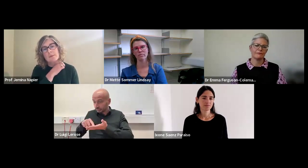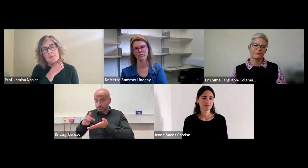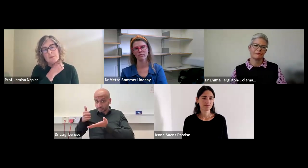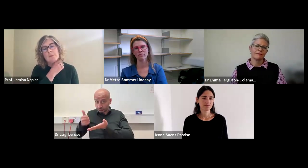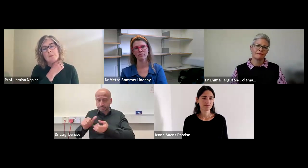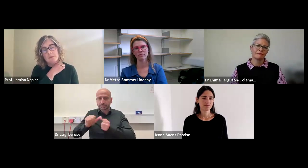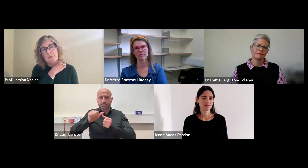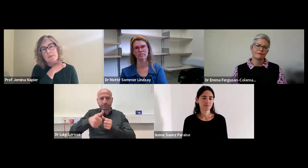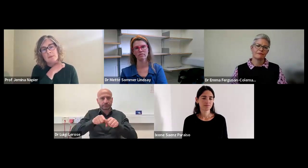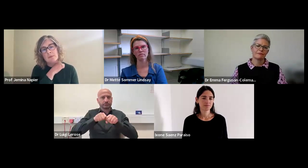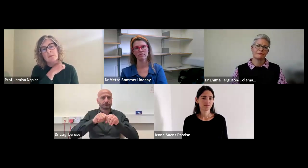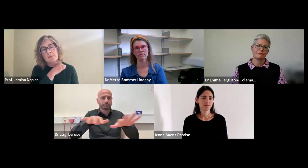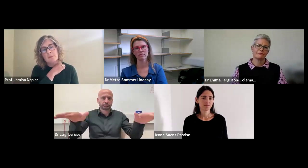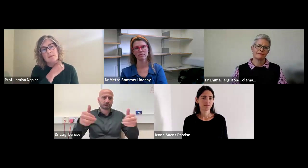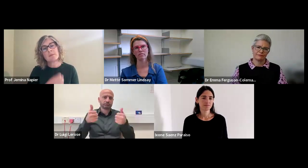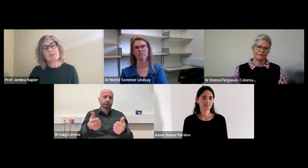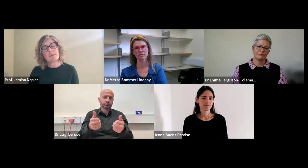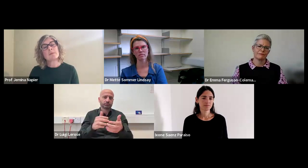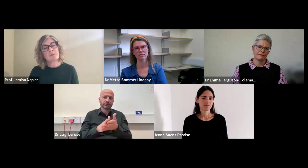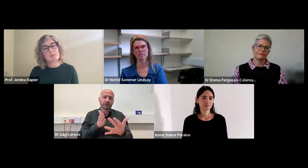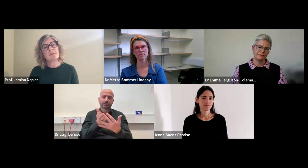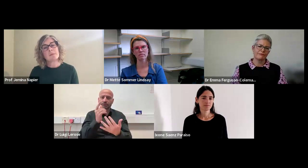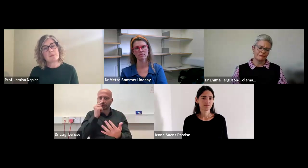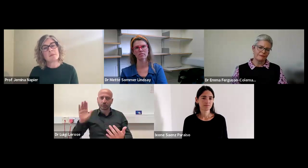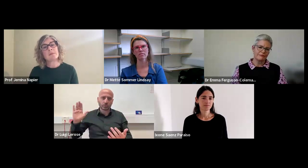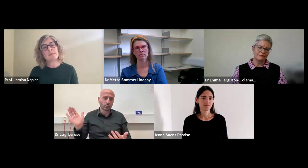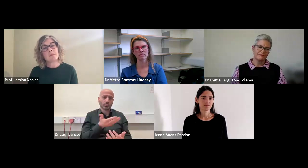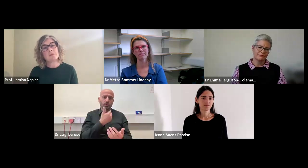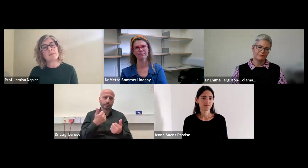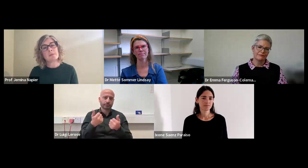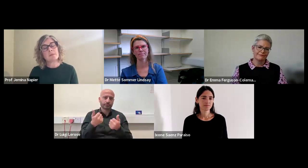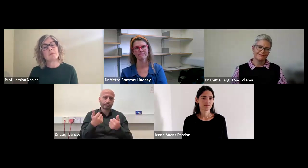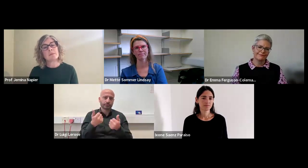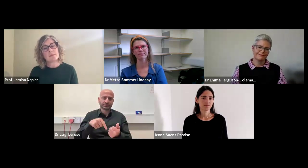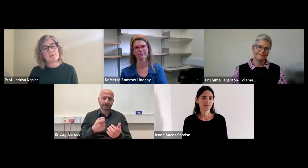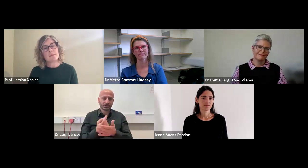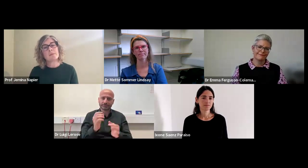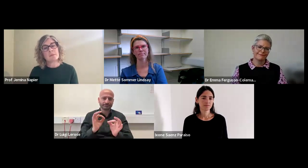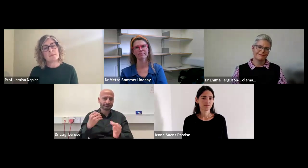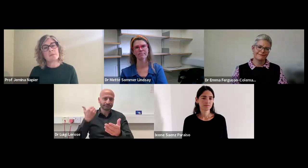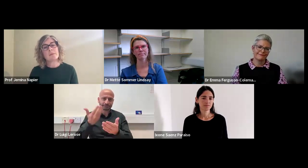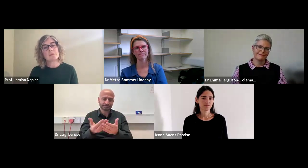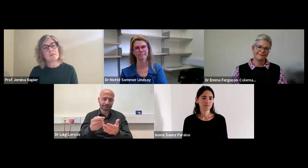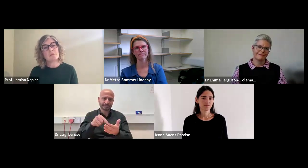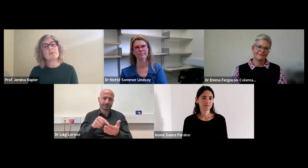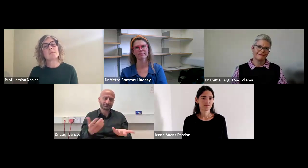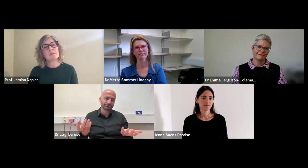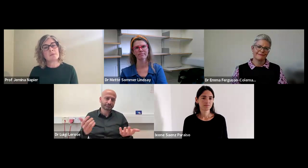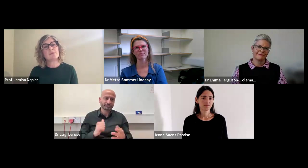lived experience to feed in so that the message is right from the start - so that we can *really*